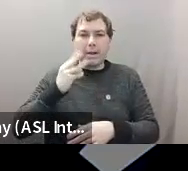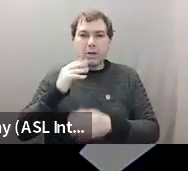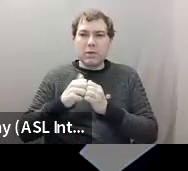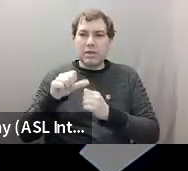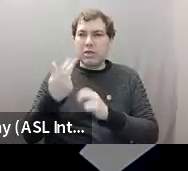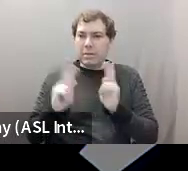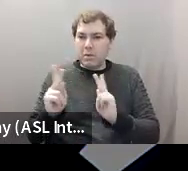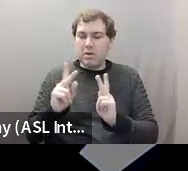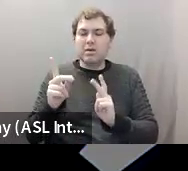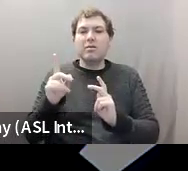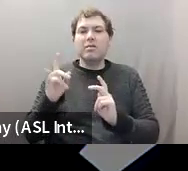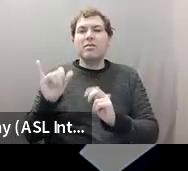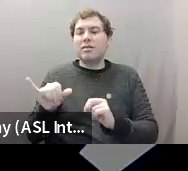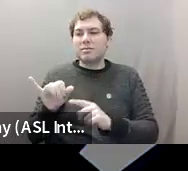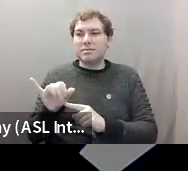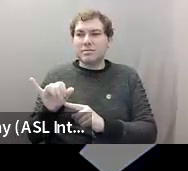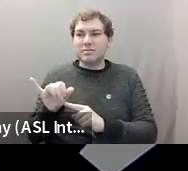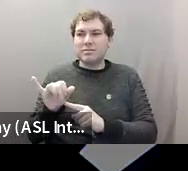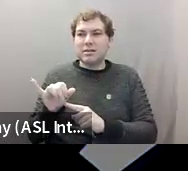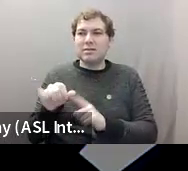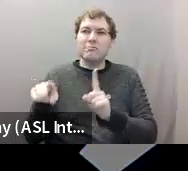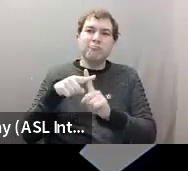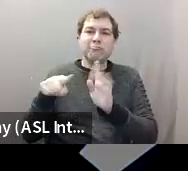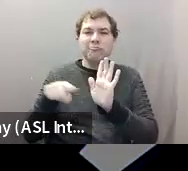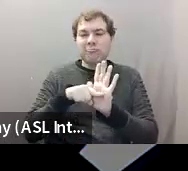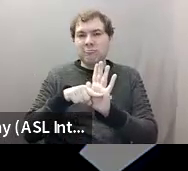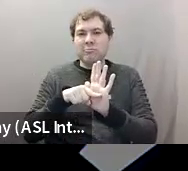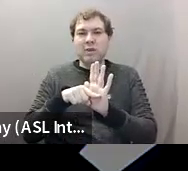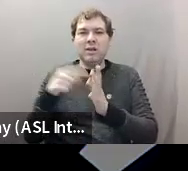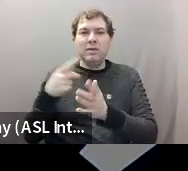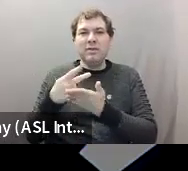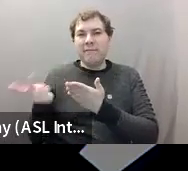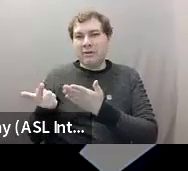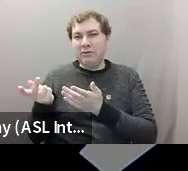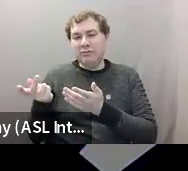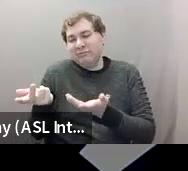Linda Pogue: and that is the pluses and the minuses. Maybe some of the failures as Maria.